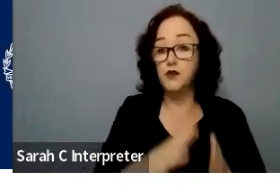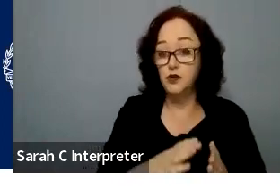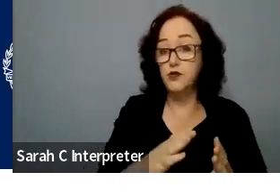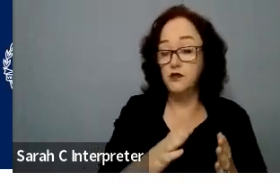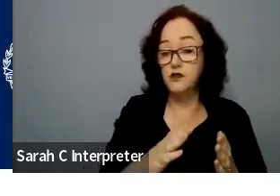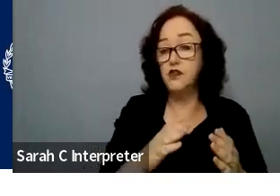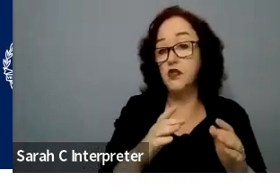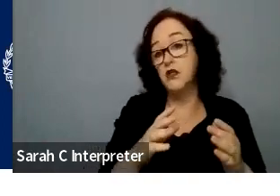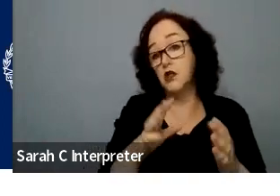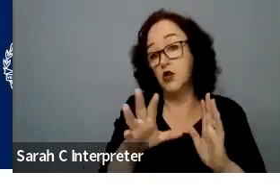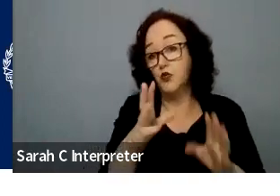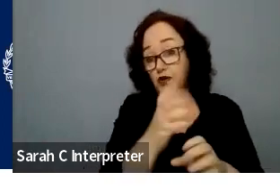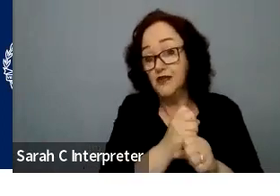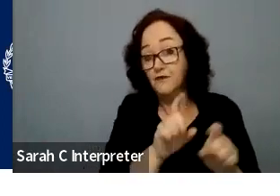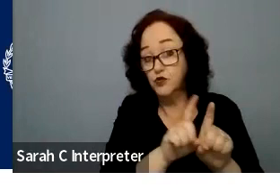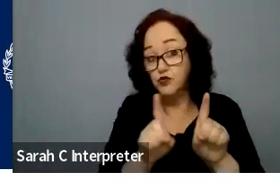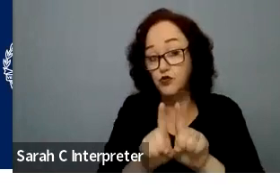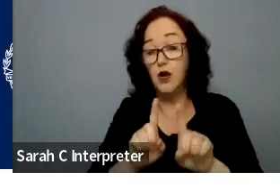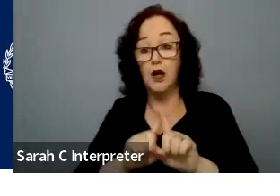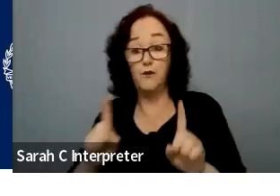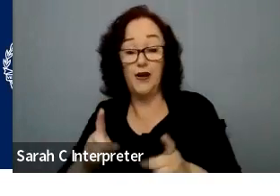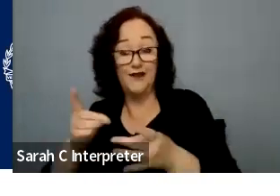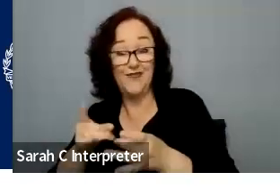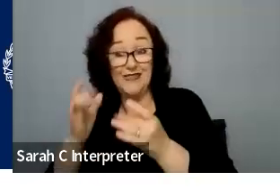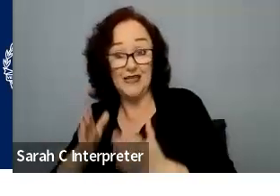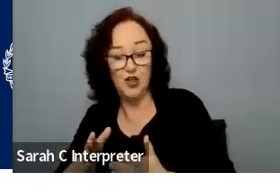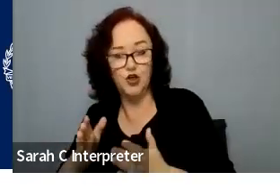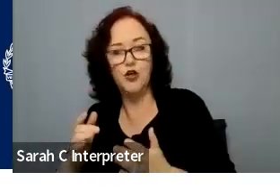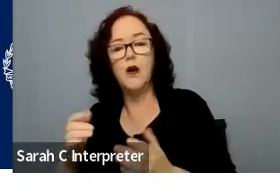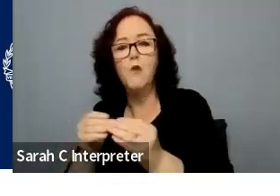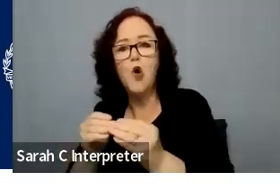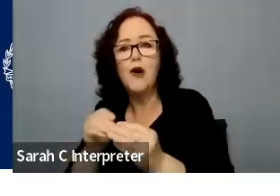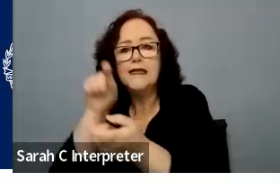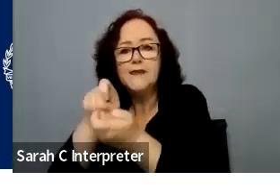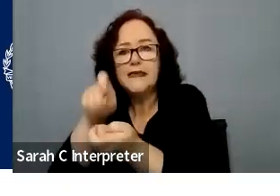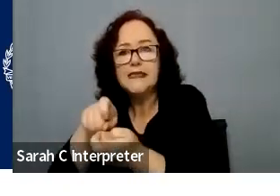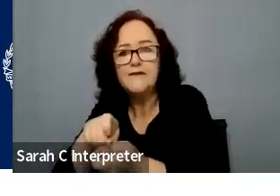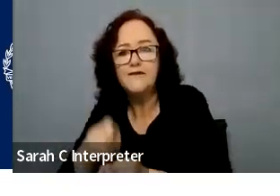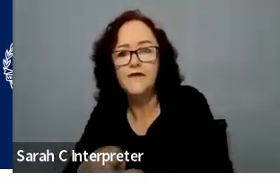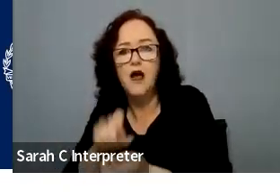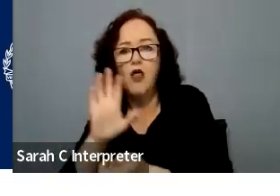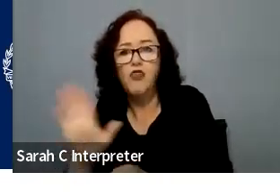their role as facilitators in the simulations, and then faculty too were assigned, or pre-assigned,